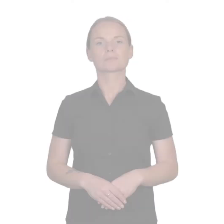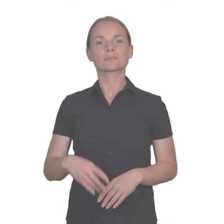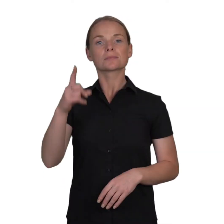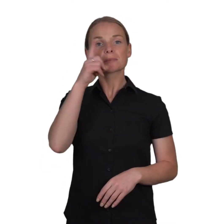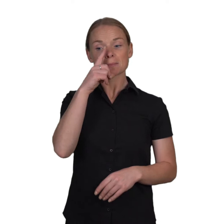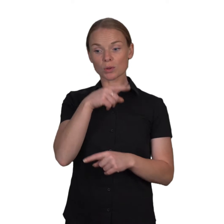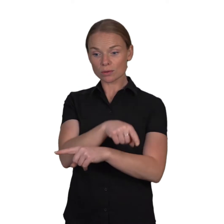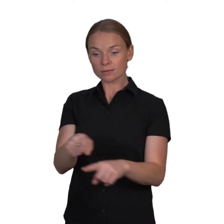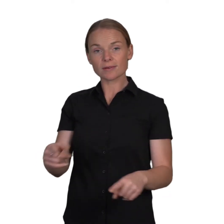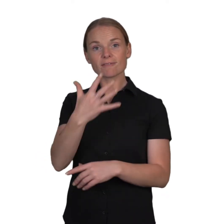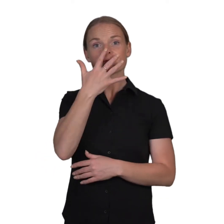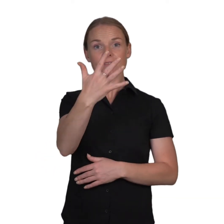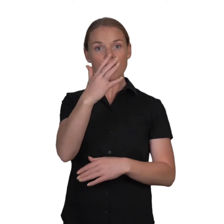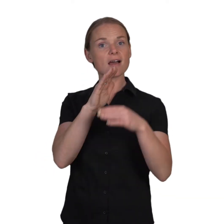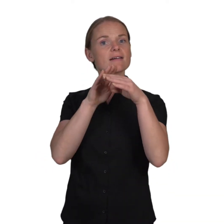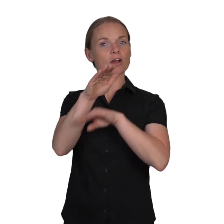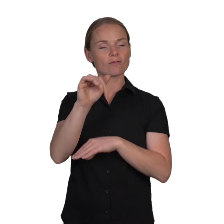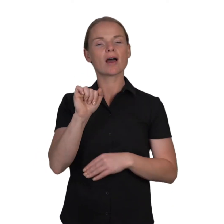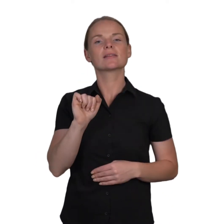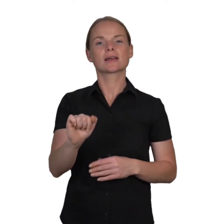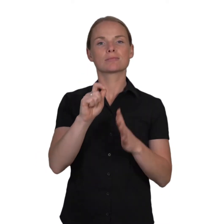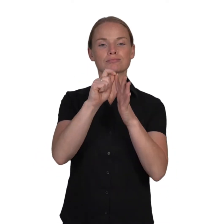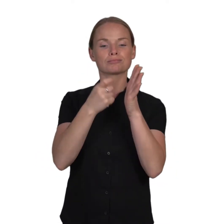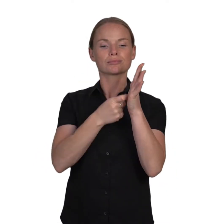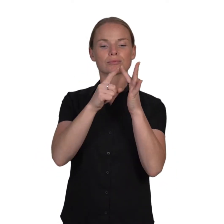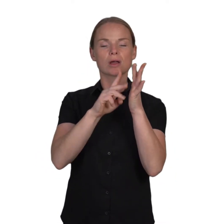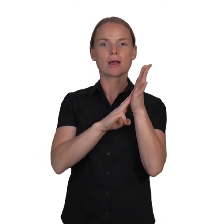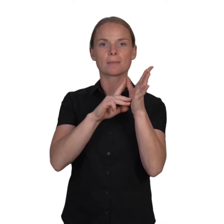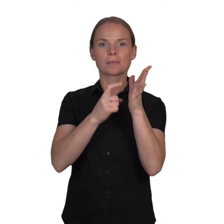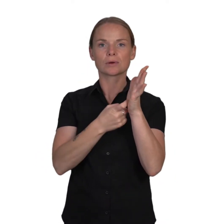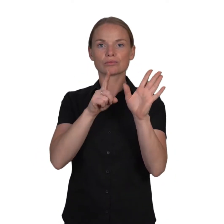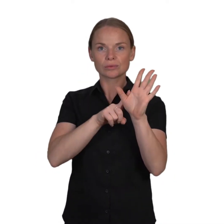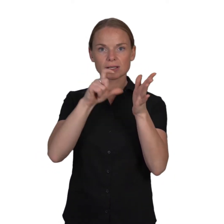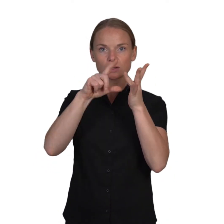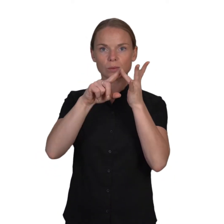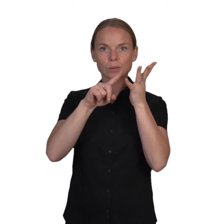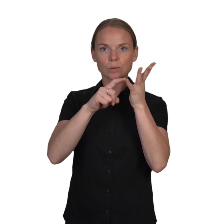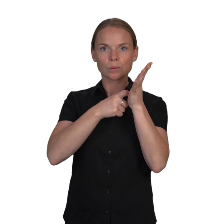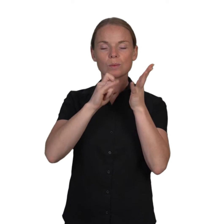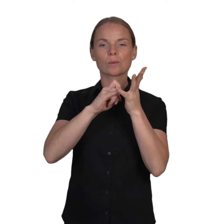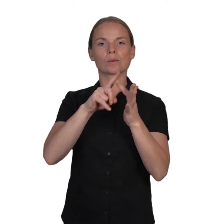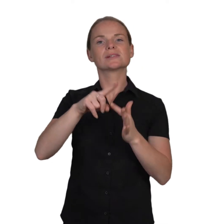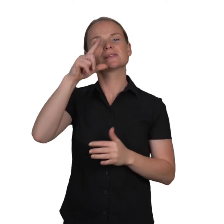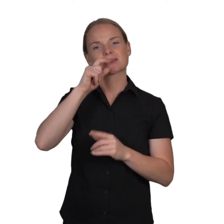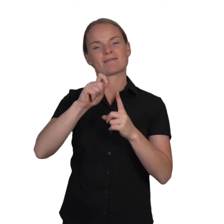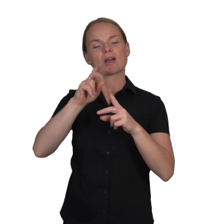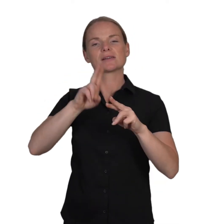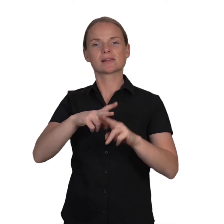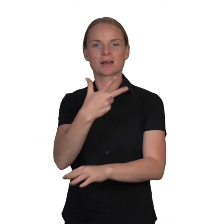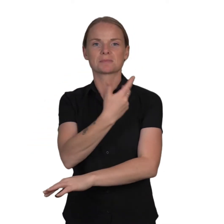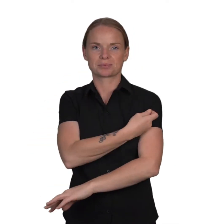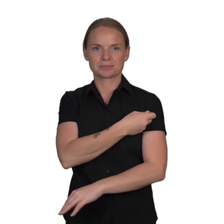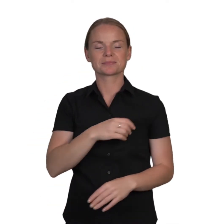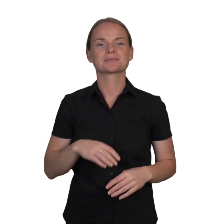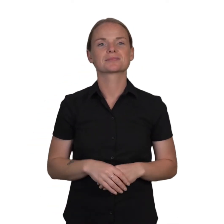People aged 5 years and older can receive the Pfizer COVID-19 vaccine for their primary course.